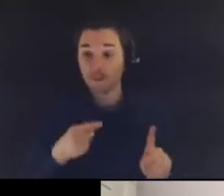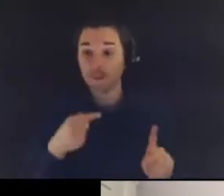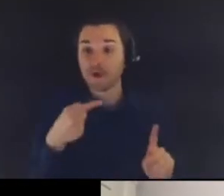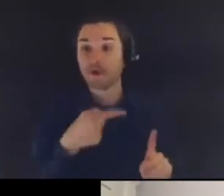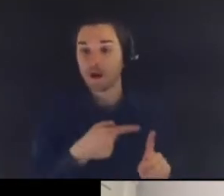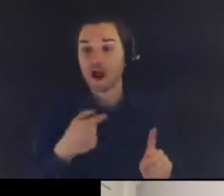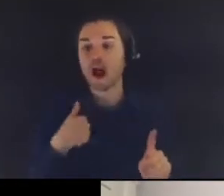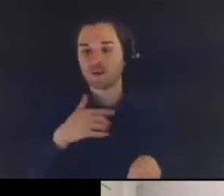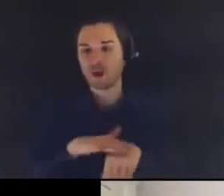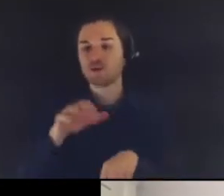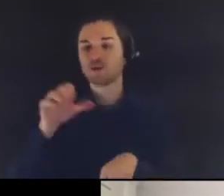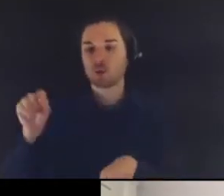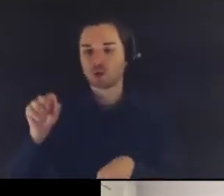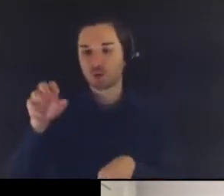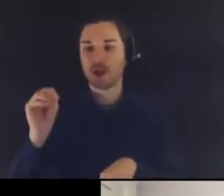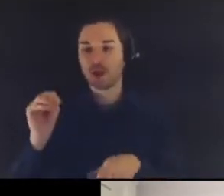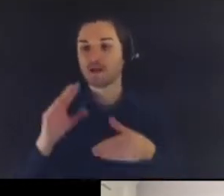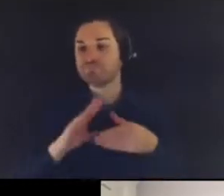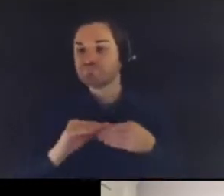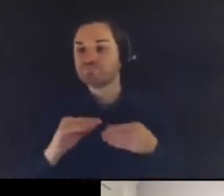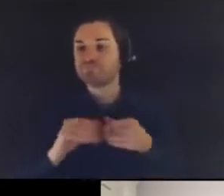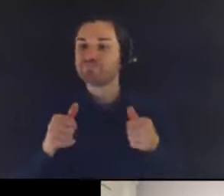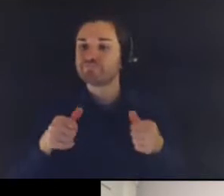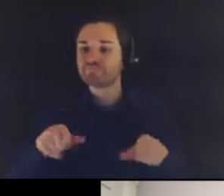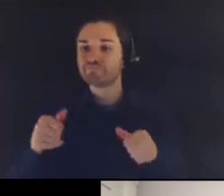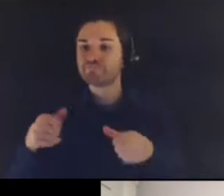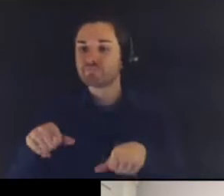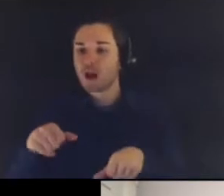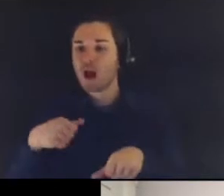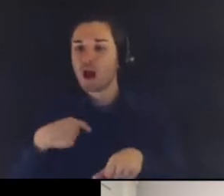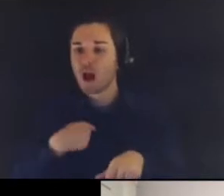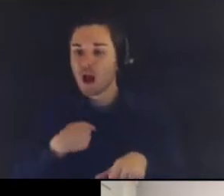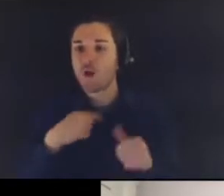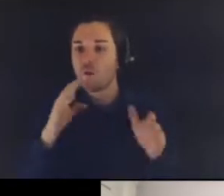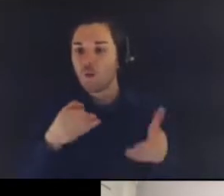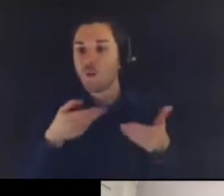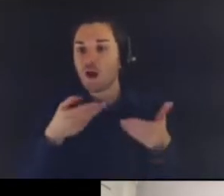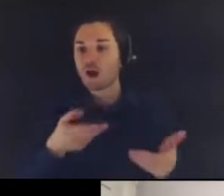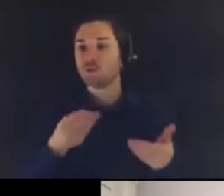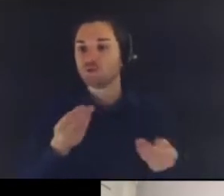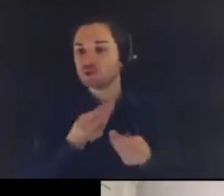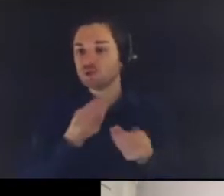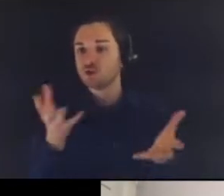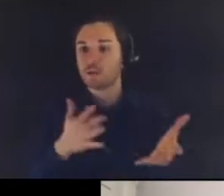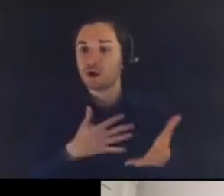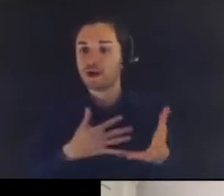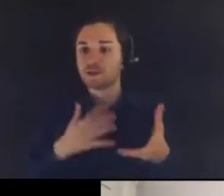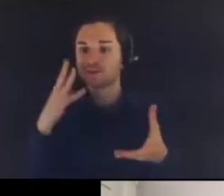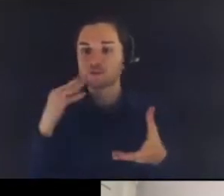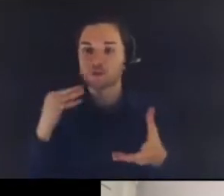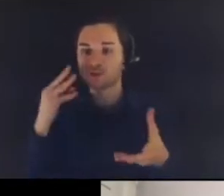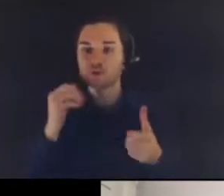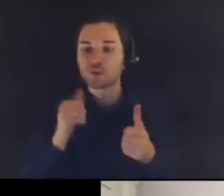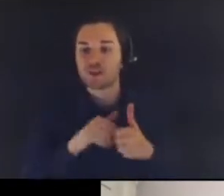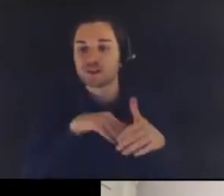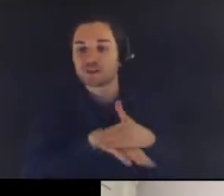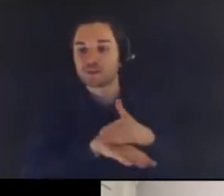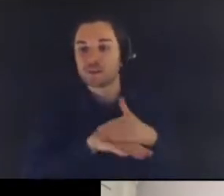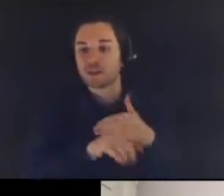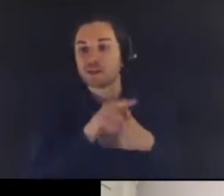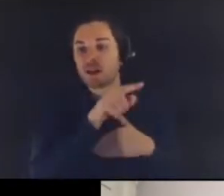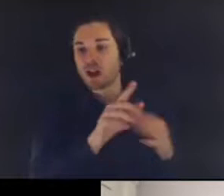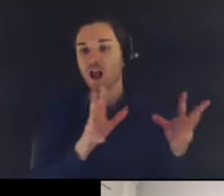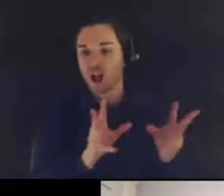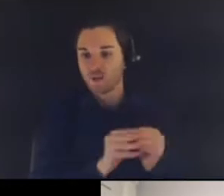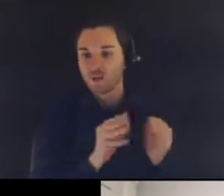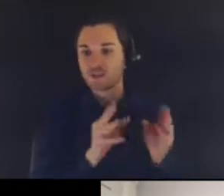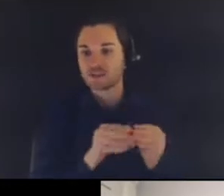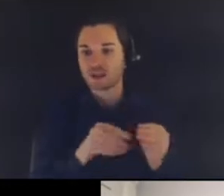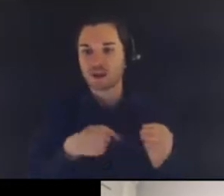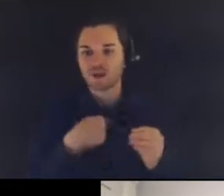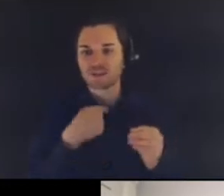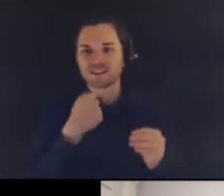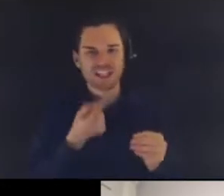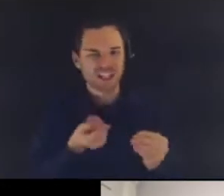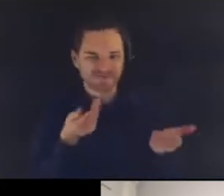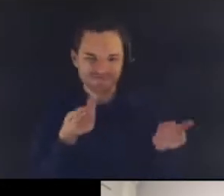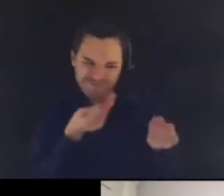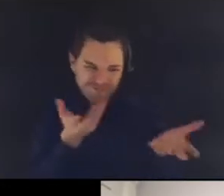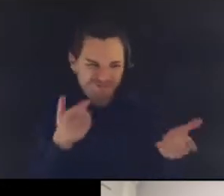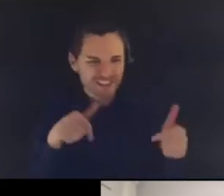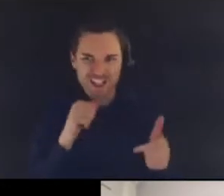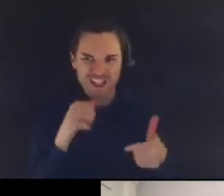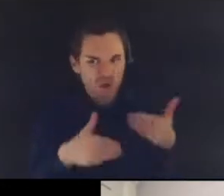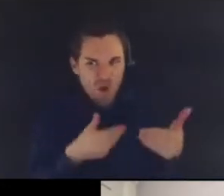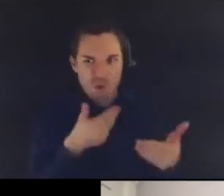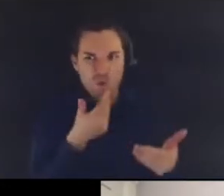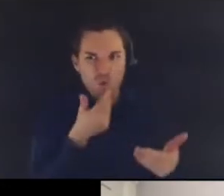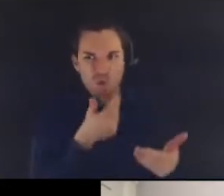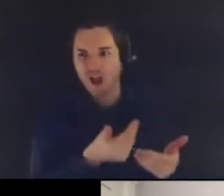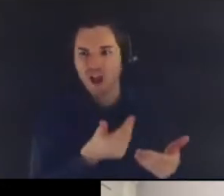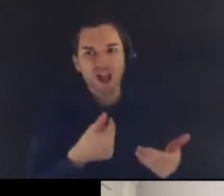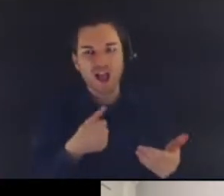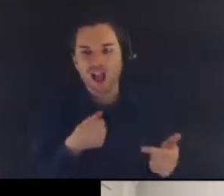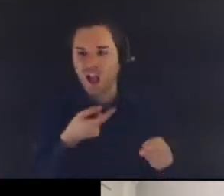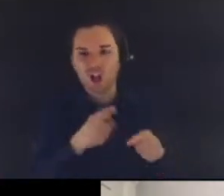I m thinking, Okay, this is not going well, I was disappointed by this and all of a sudden